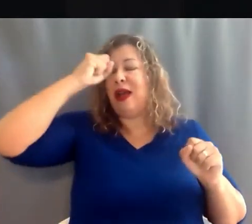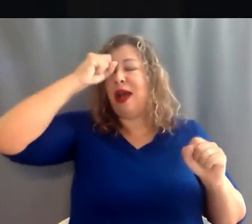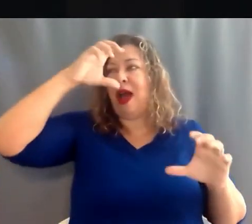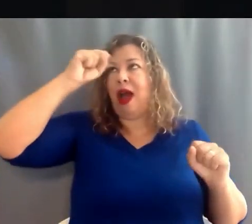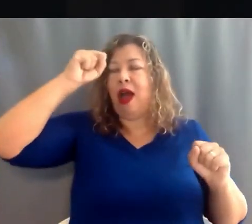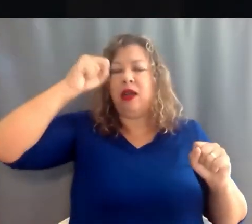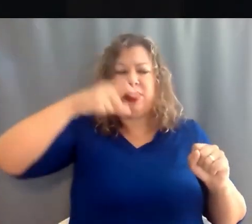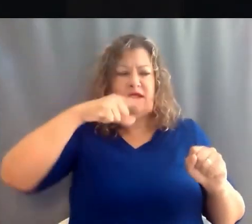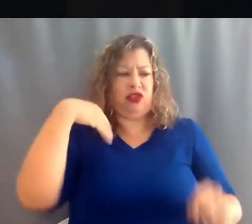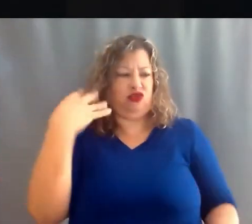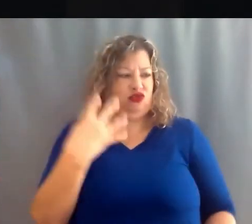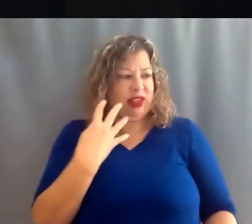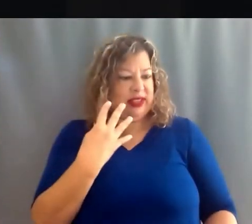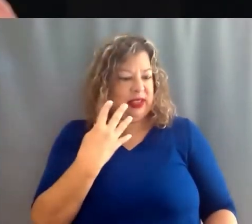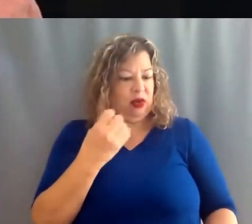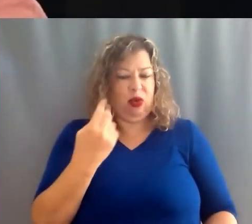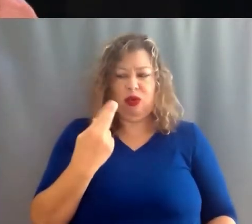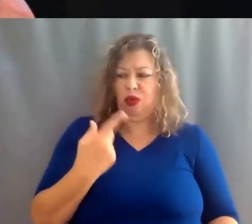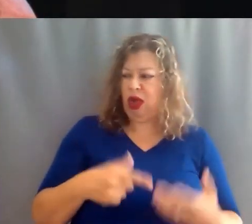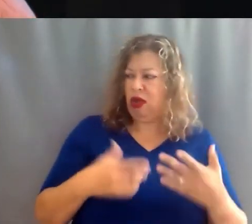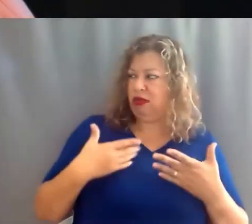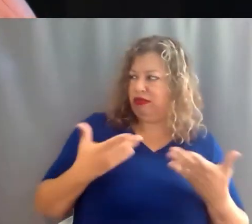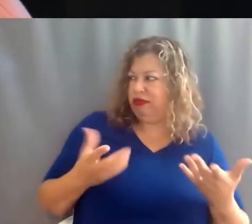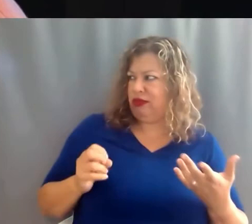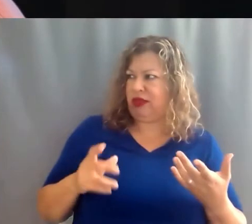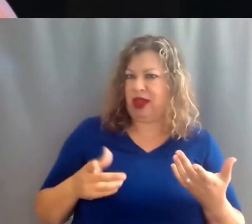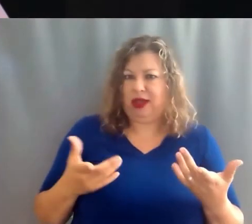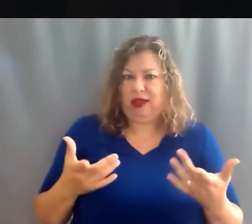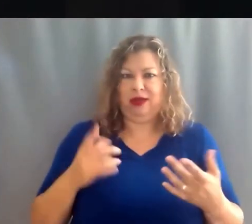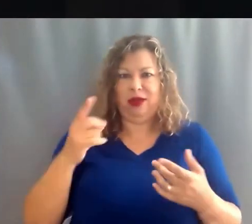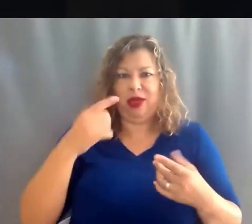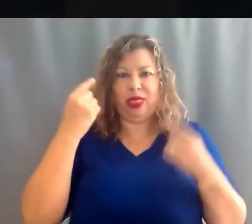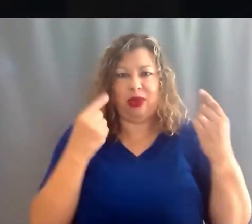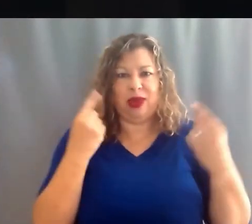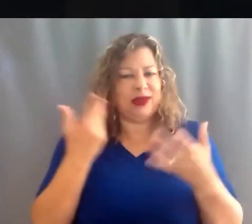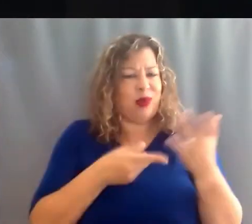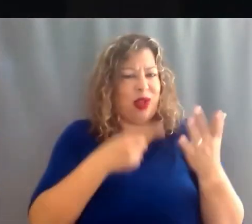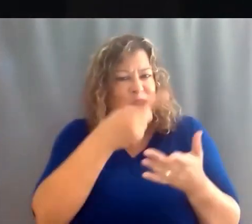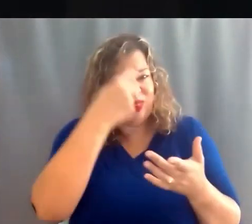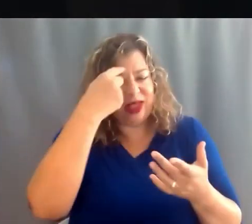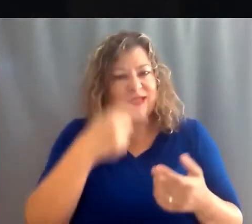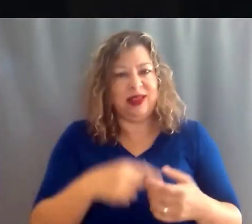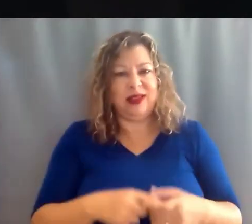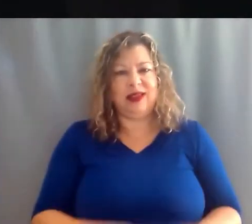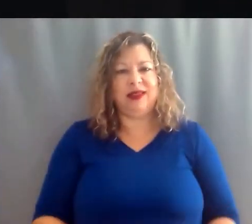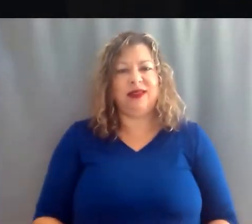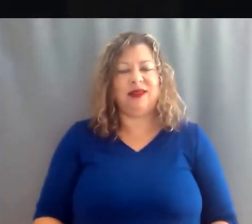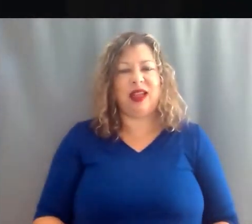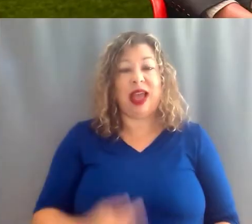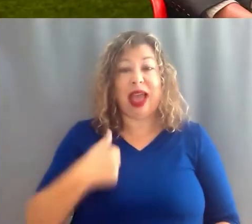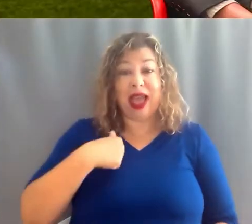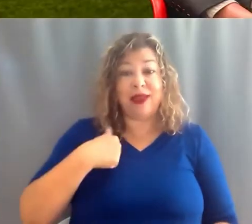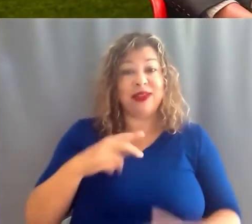Was it like oh-kayyy. What were your thoughts around that concept? I was super excited about it.